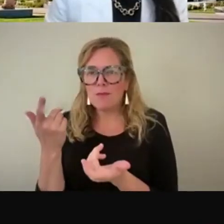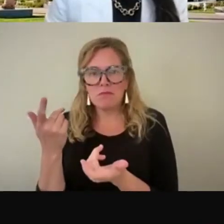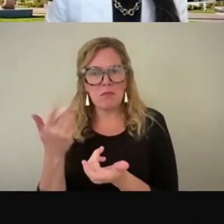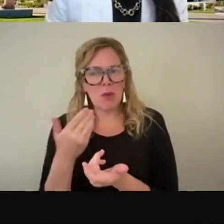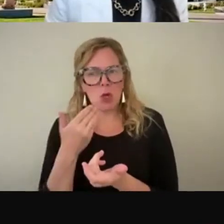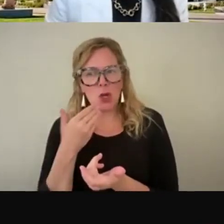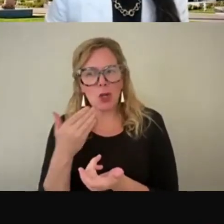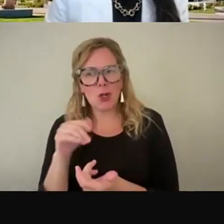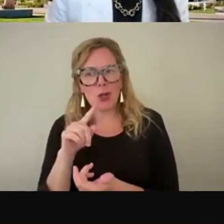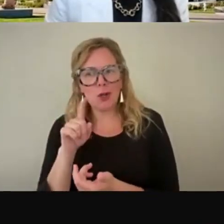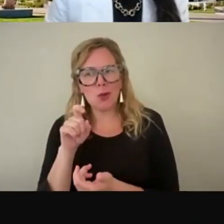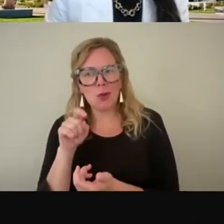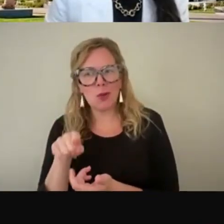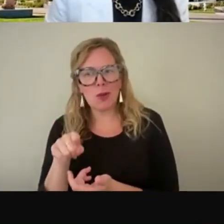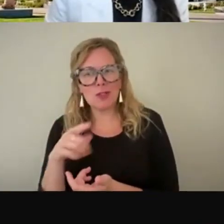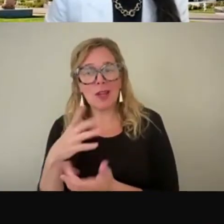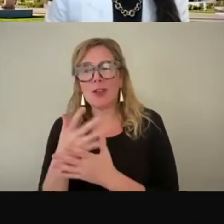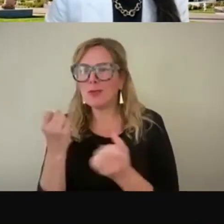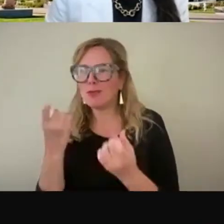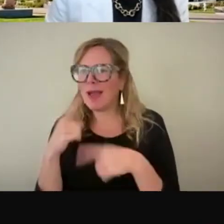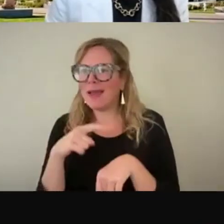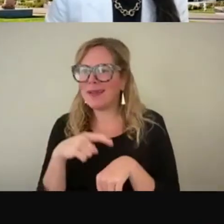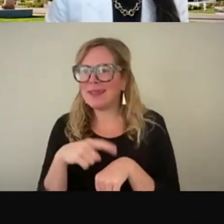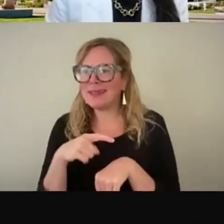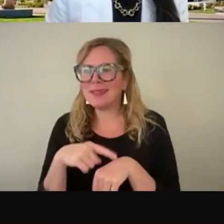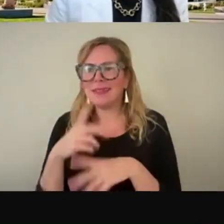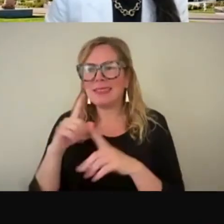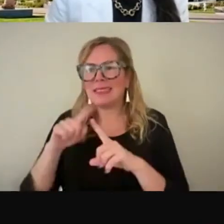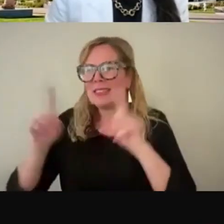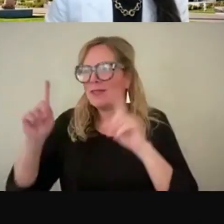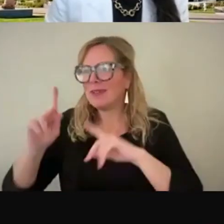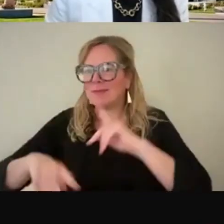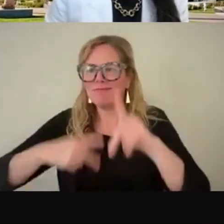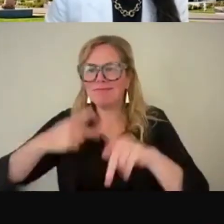of cognitive impairment and people taking in and learning information in different ways. So